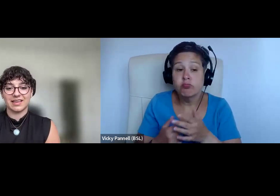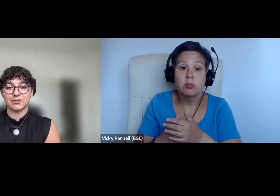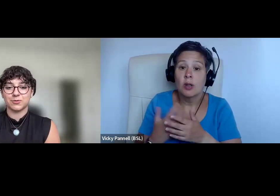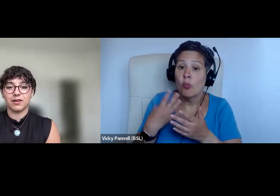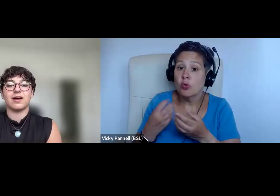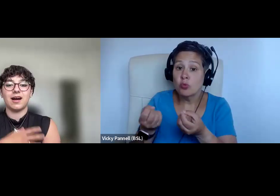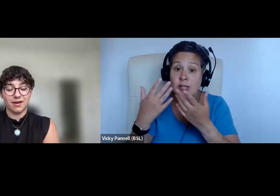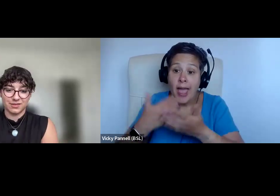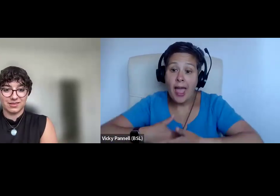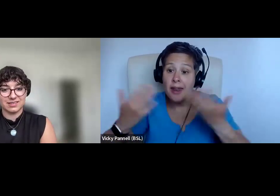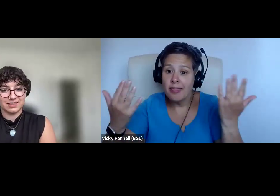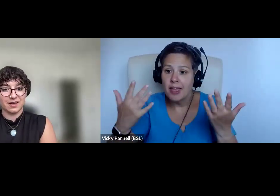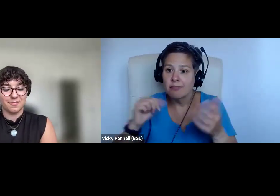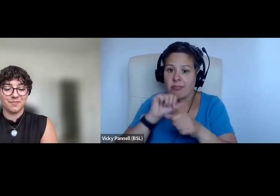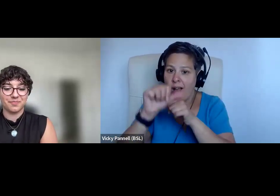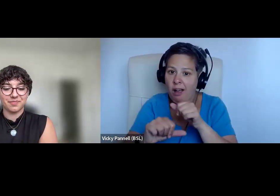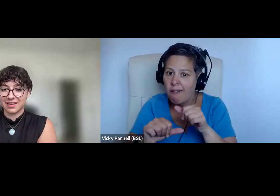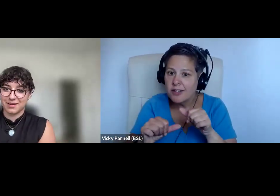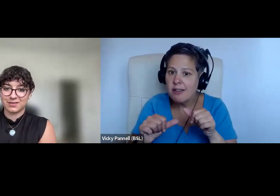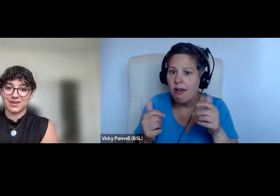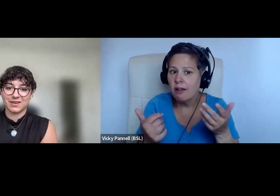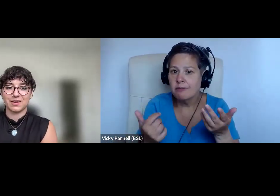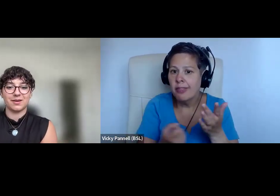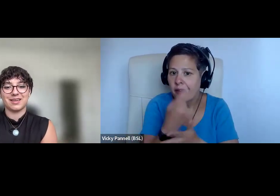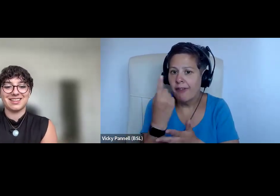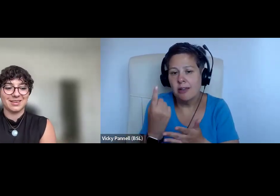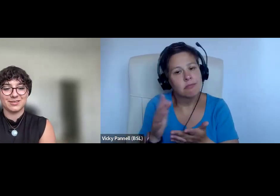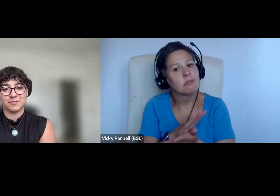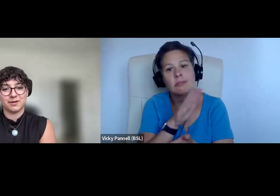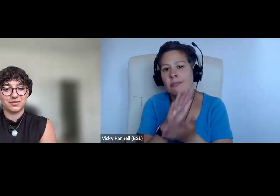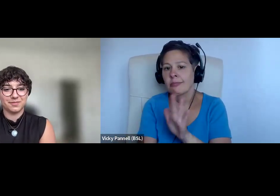Amelia: Thank you so much, Deniz. It's really interesting to hear and just, I mean,